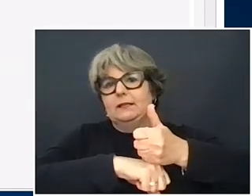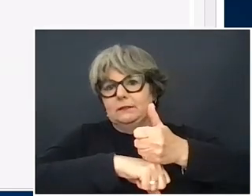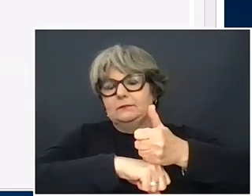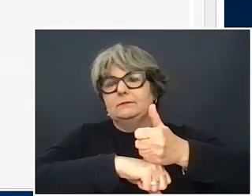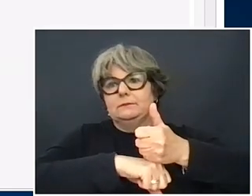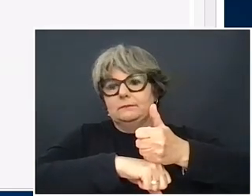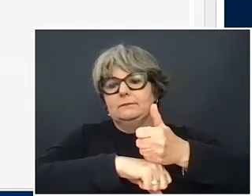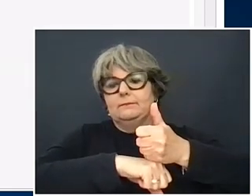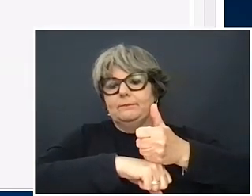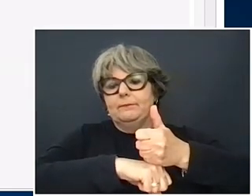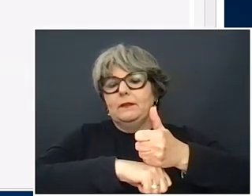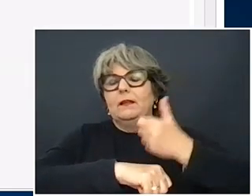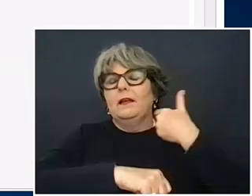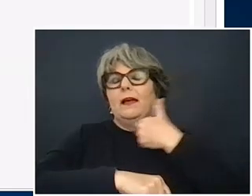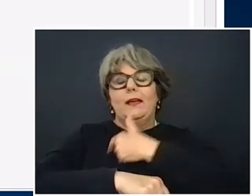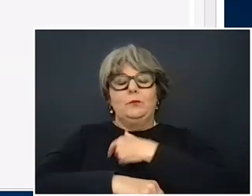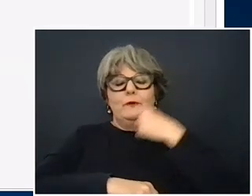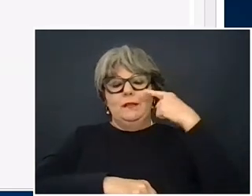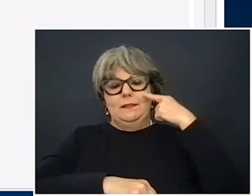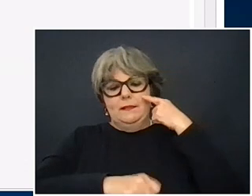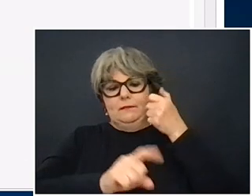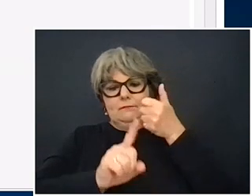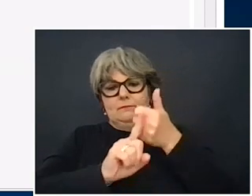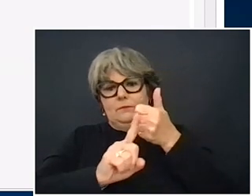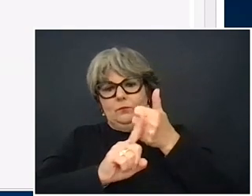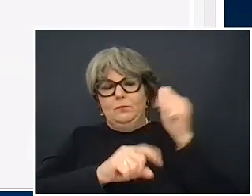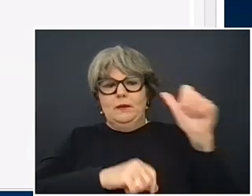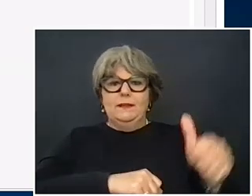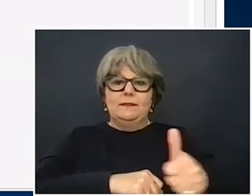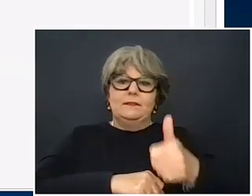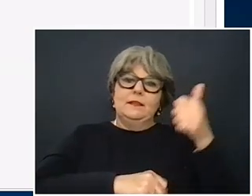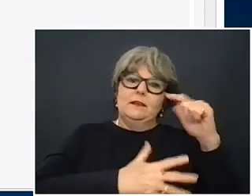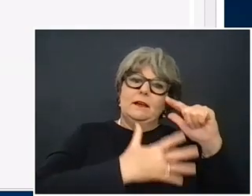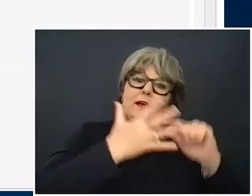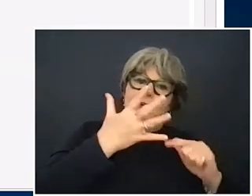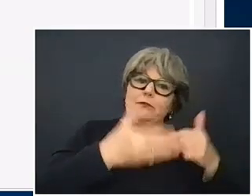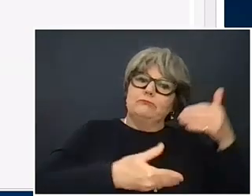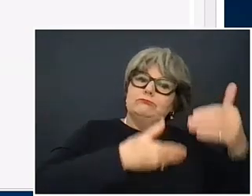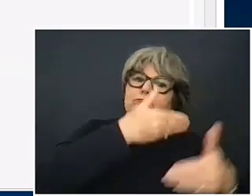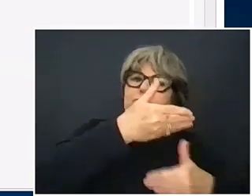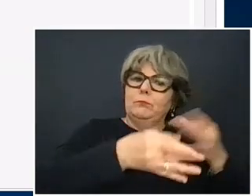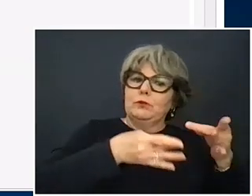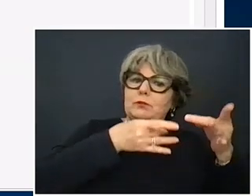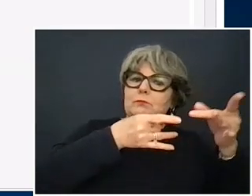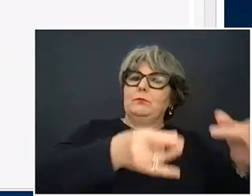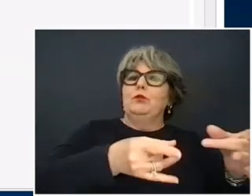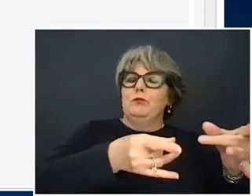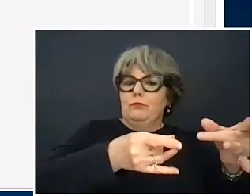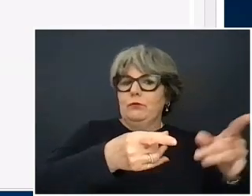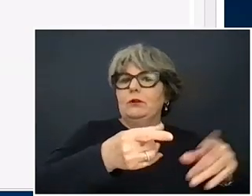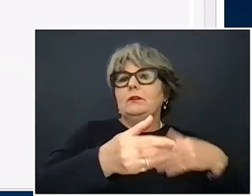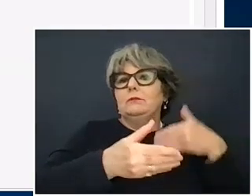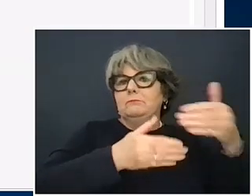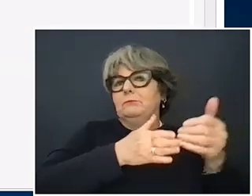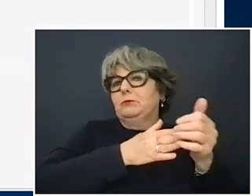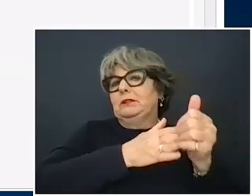And we think that will make the other steps easier to complete at a time when